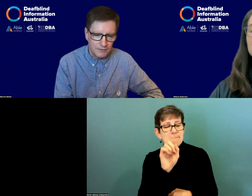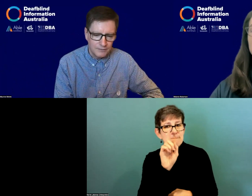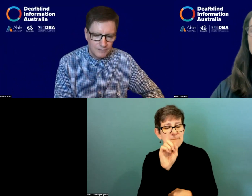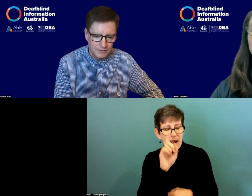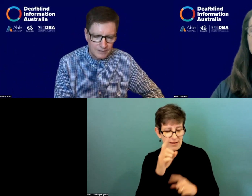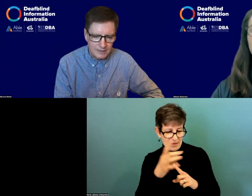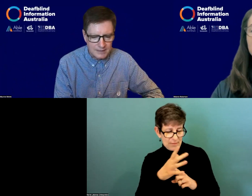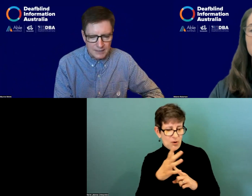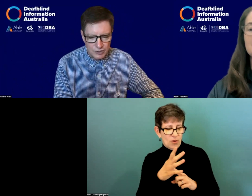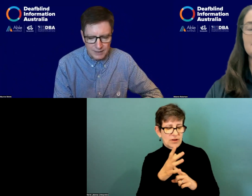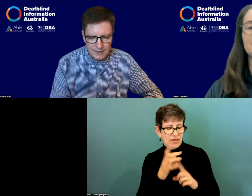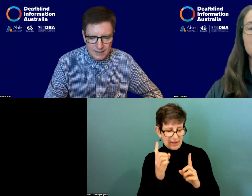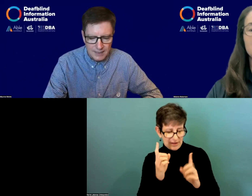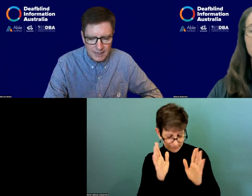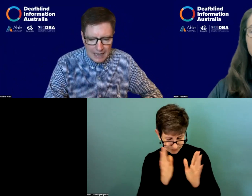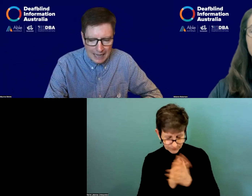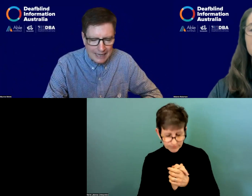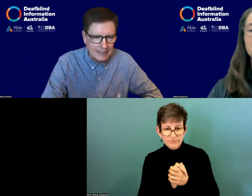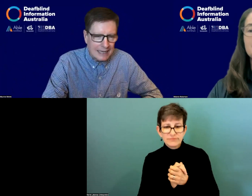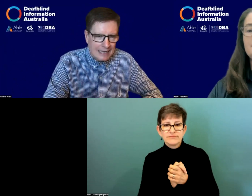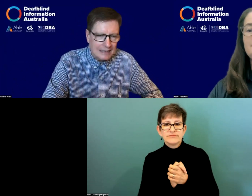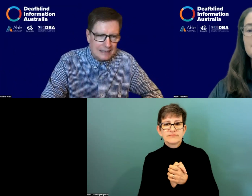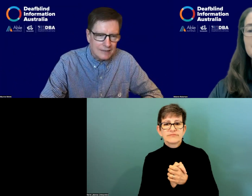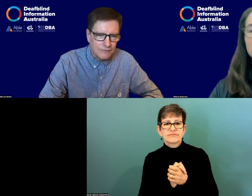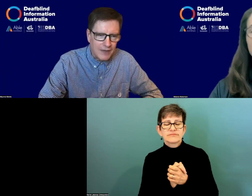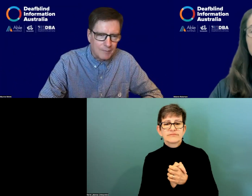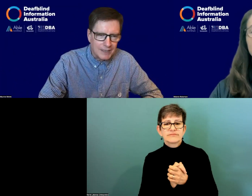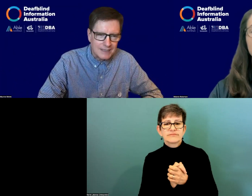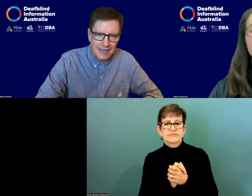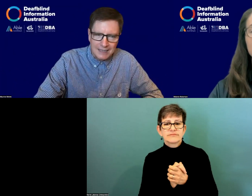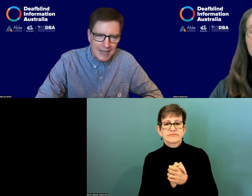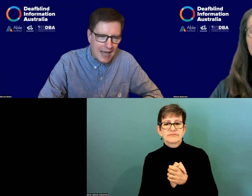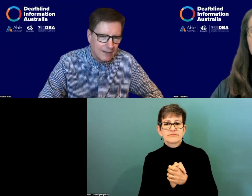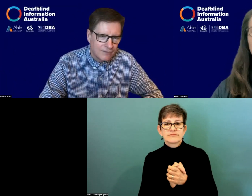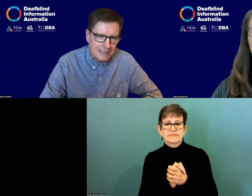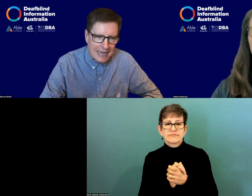distinction. Is I cut families a lot of slack.